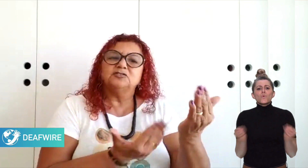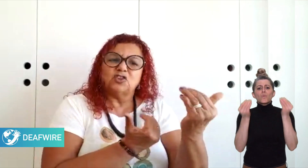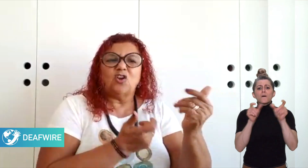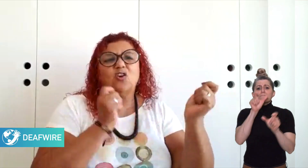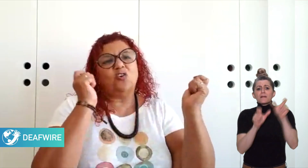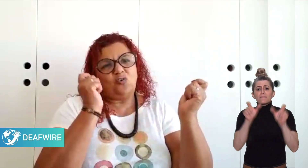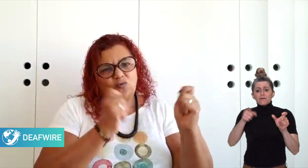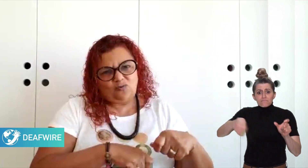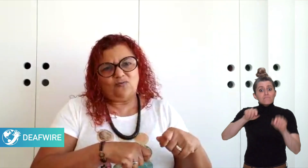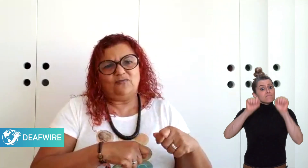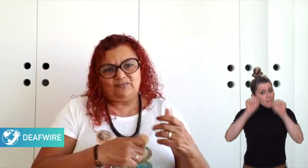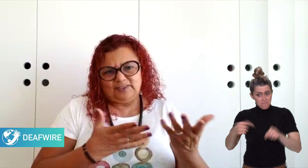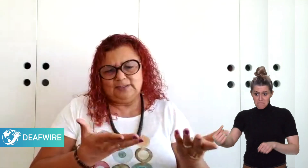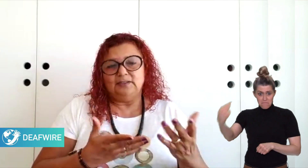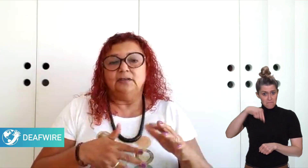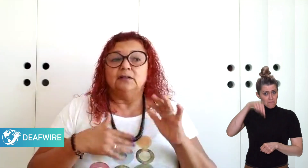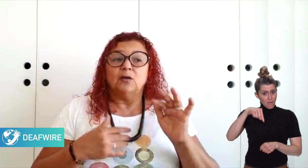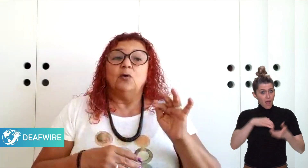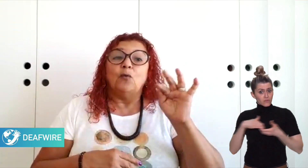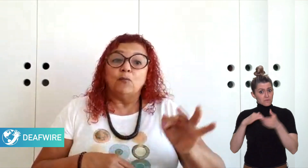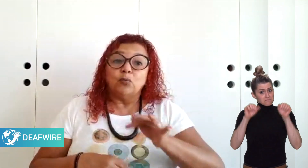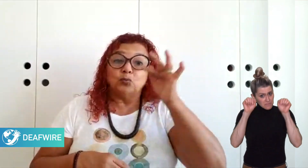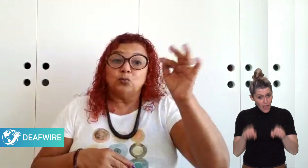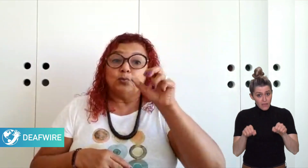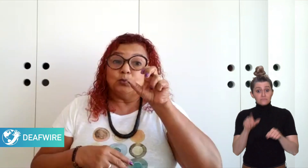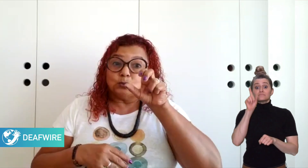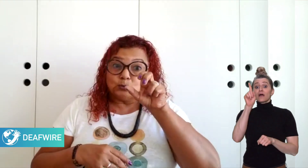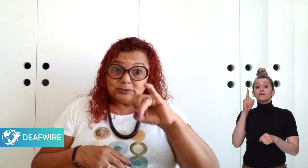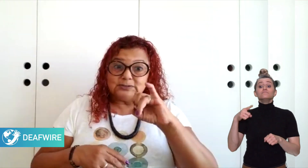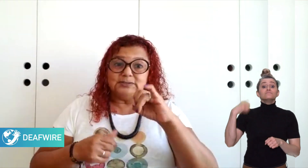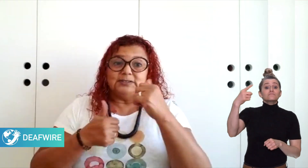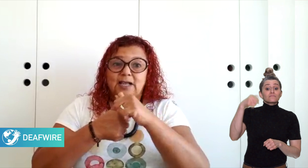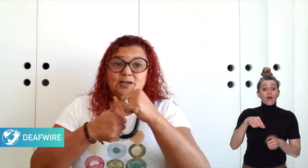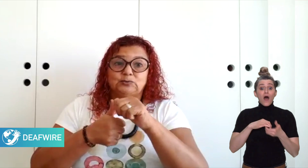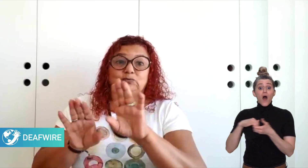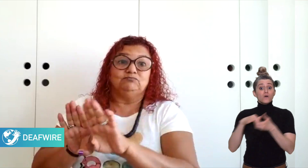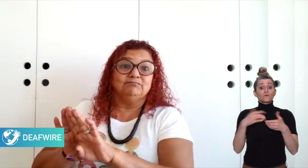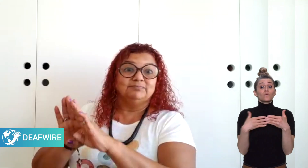to use Zoom to meet. Younger people can come to the association.